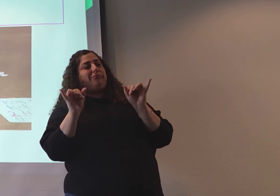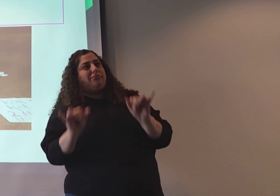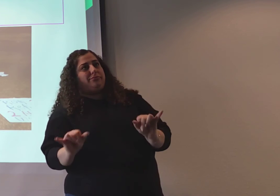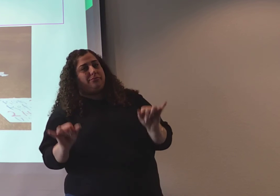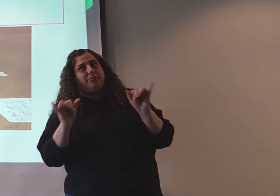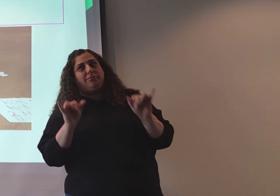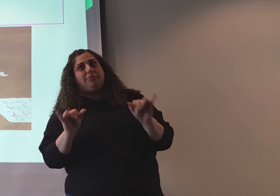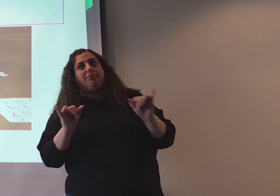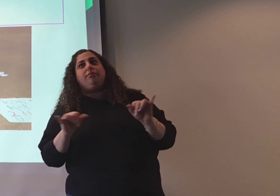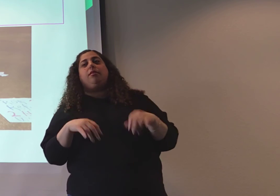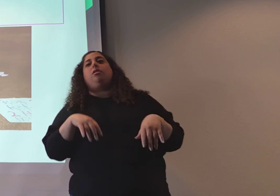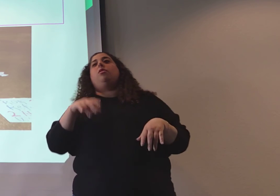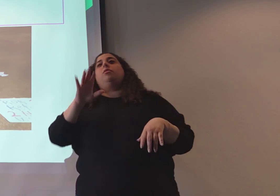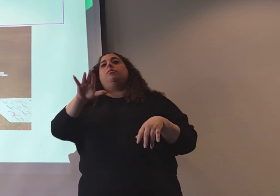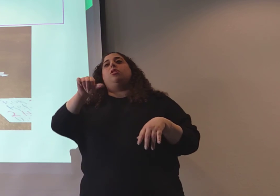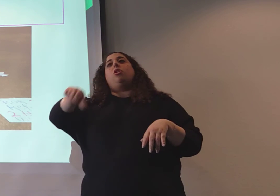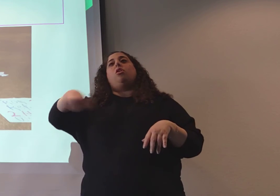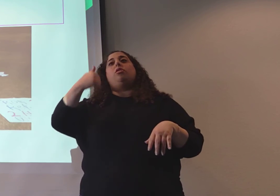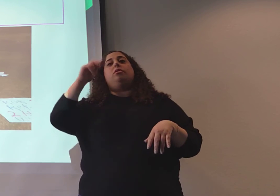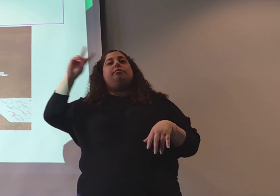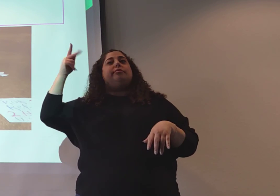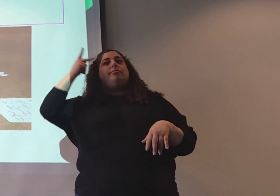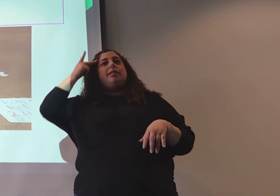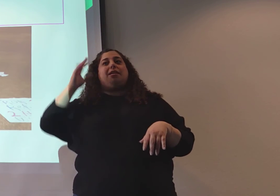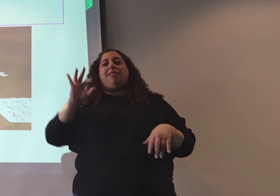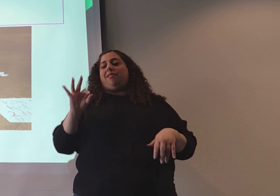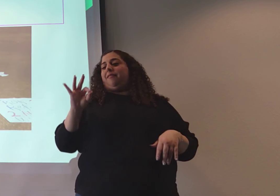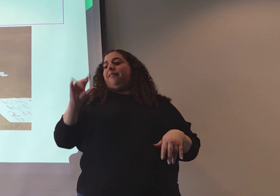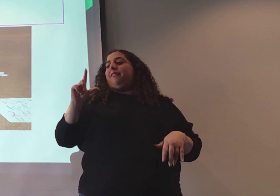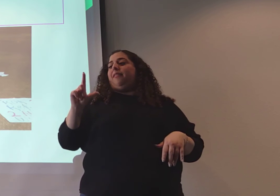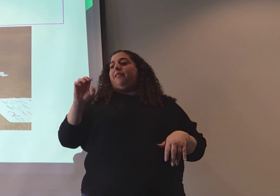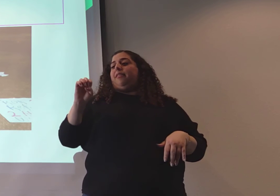But somebody has to help, somebody has to say we have a problem here.